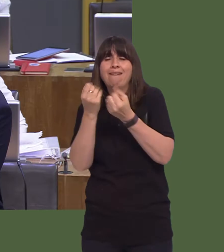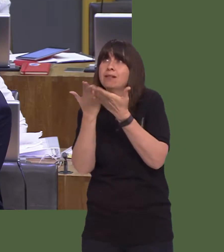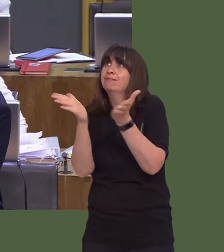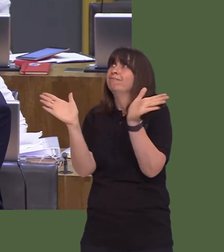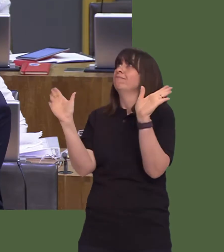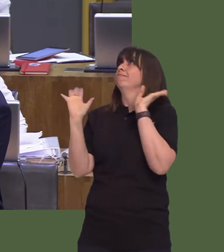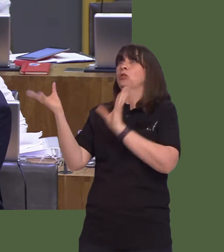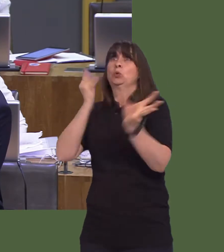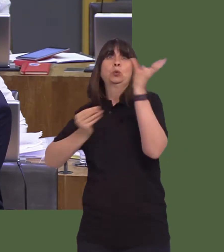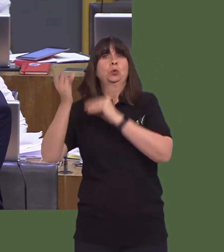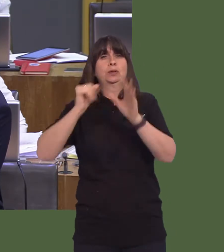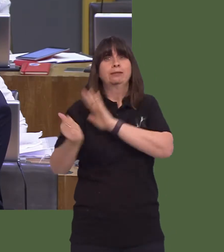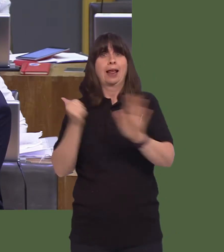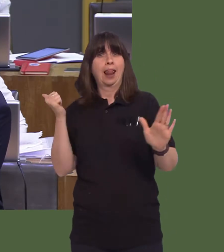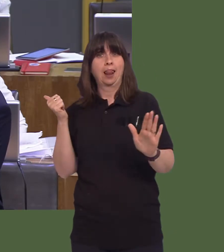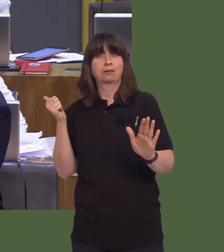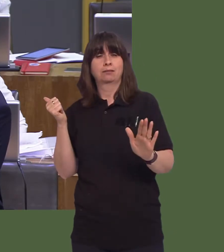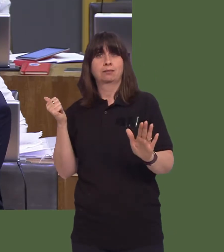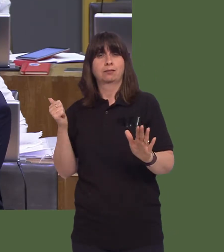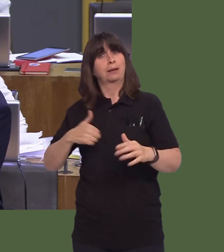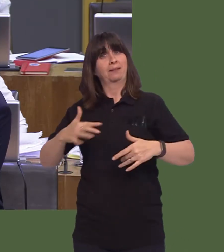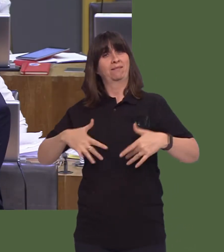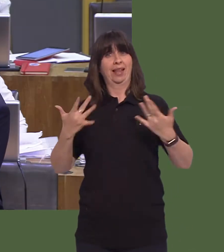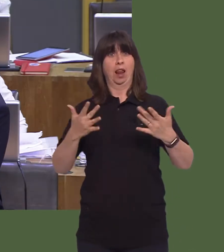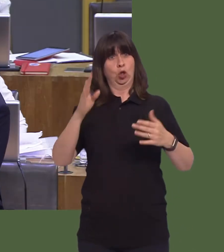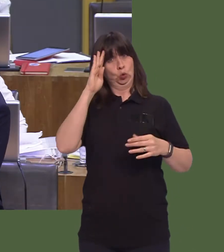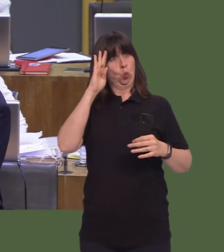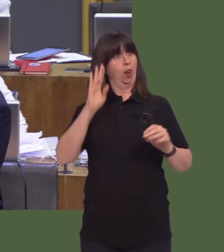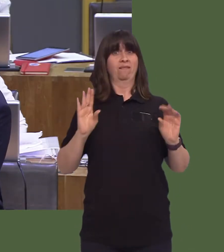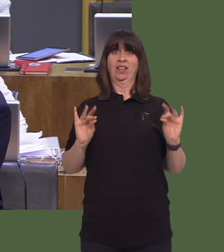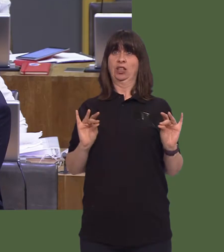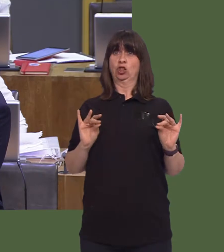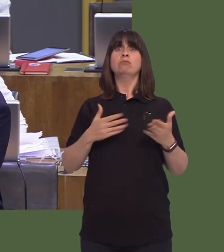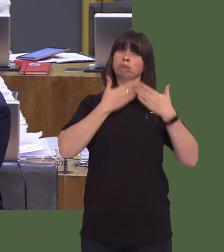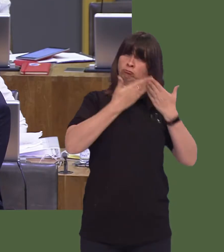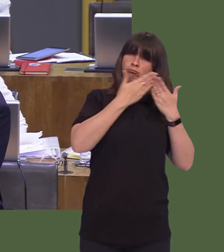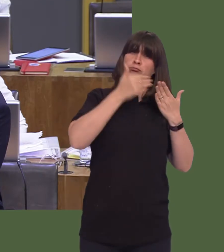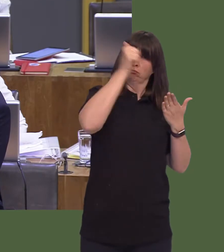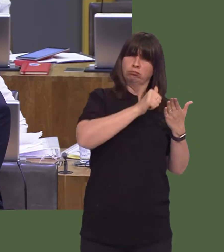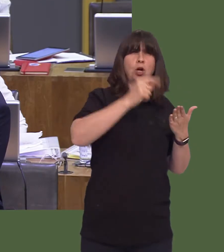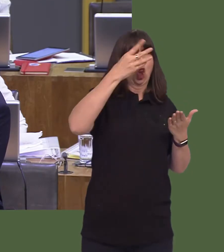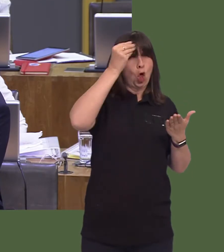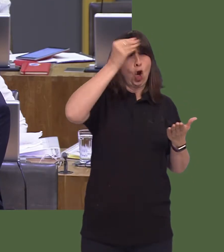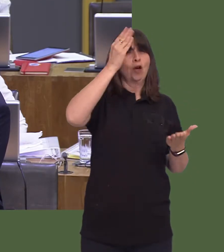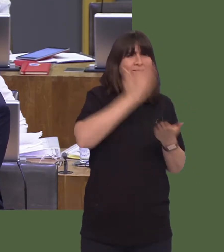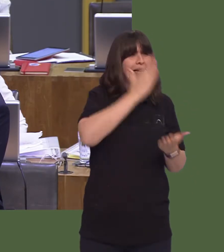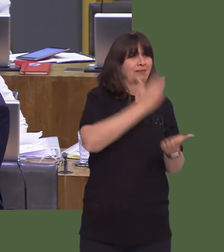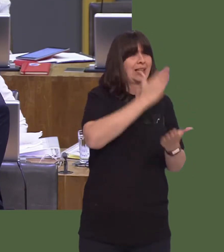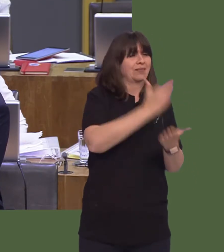I believe that students, whatever level they leave full-time education, are more employable